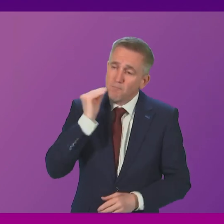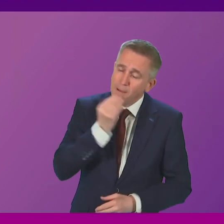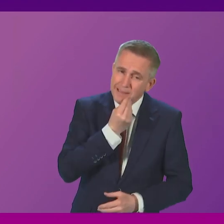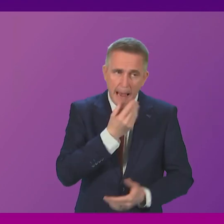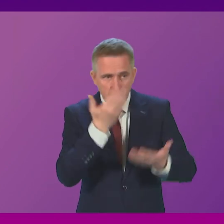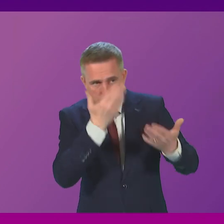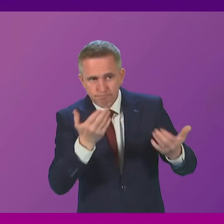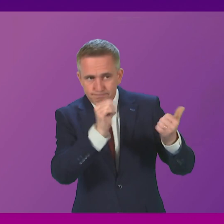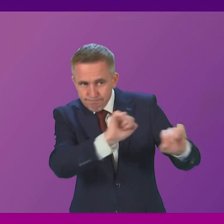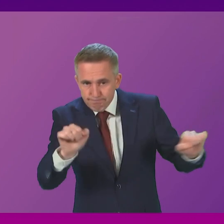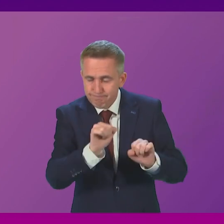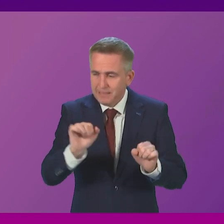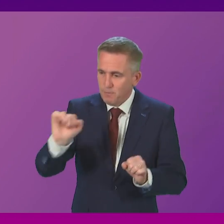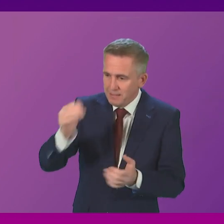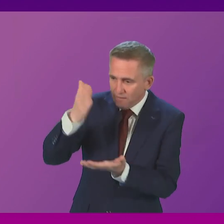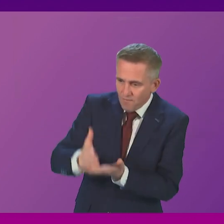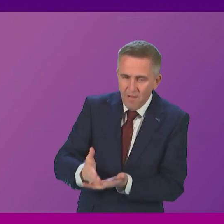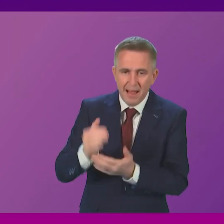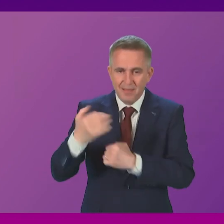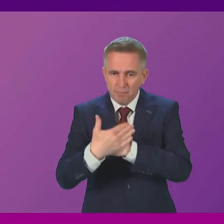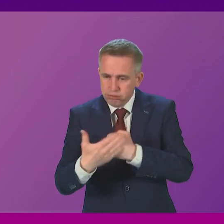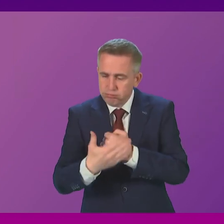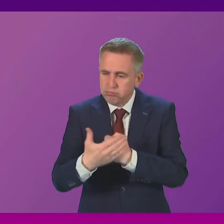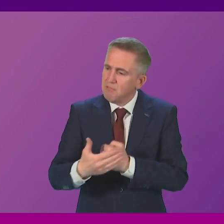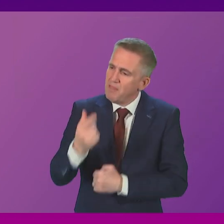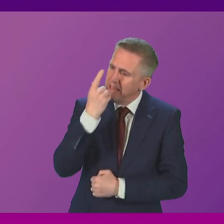A person of Humza Yousaf’s faith and ethnicity ascending to the highest office in the land